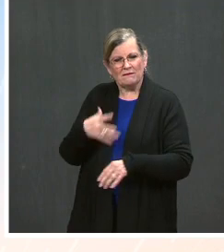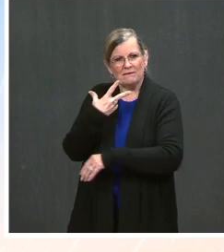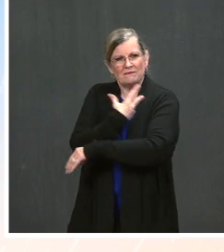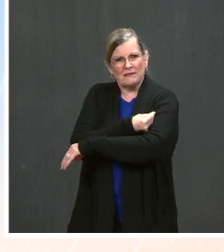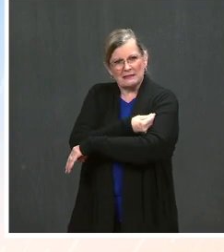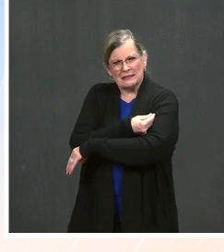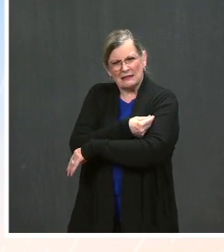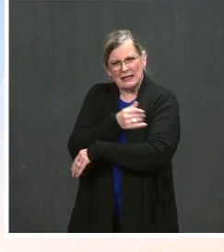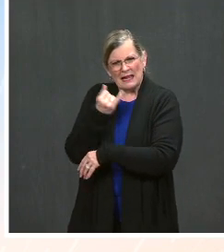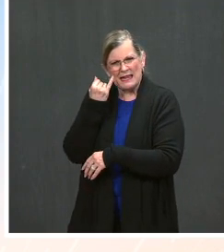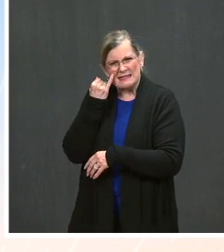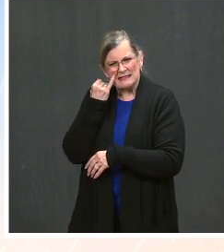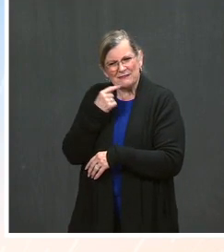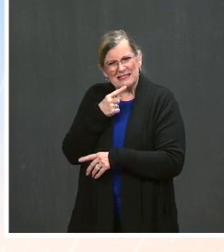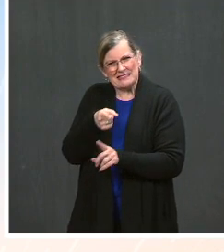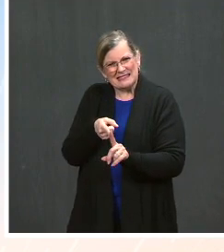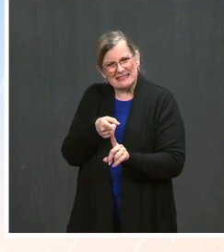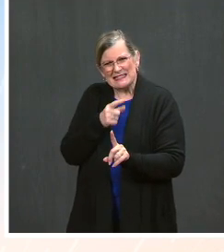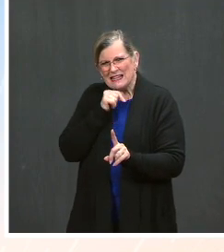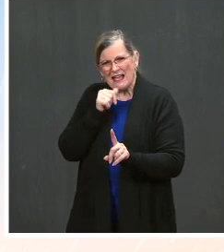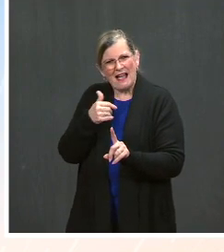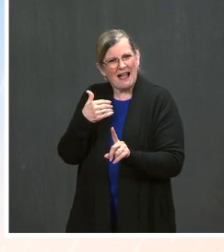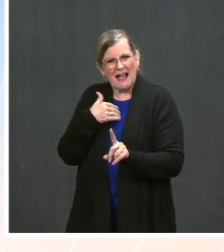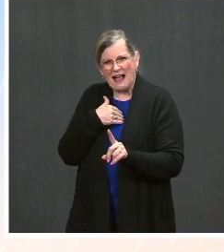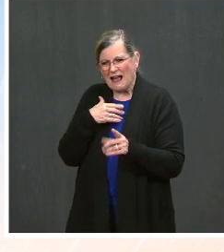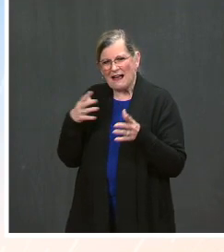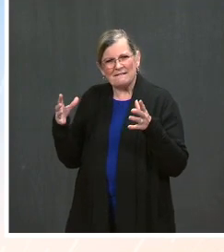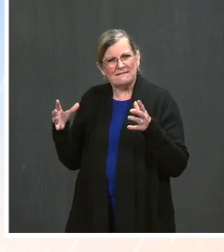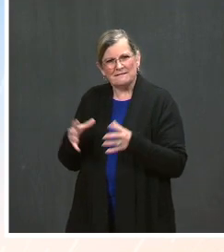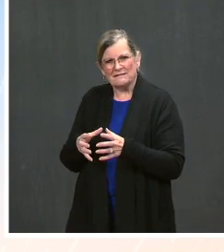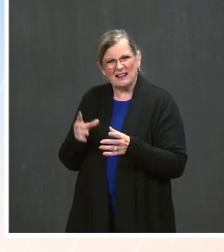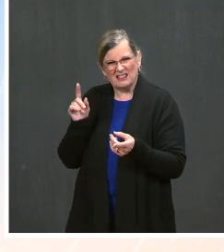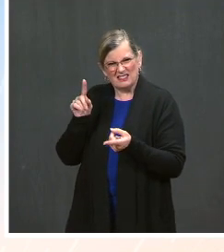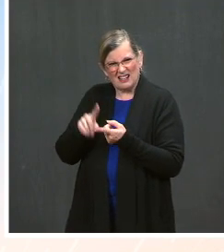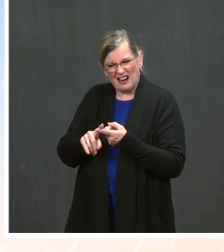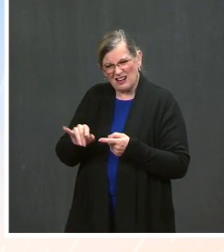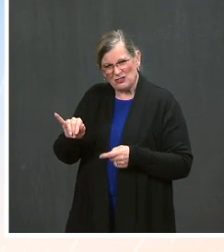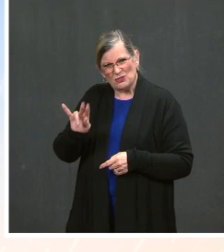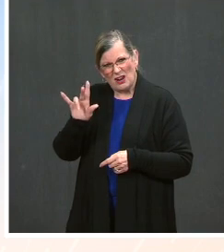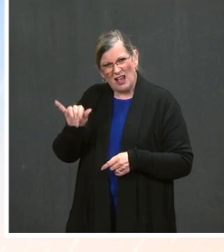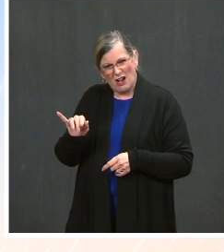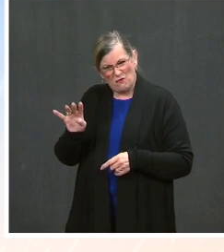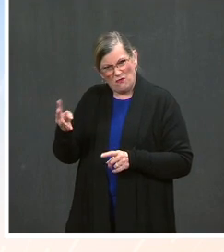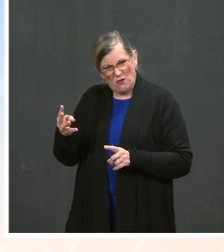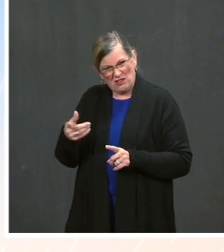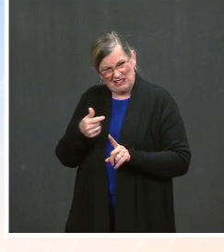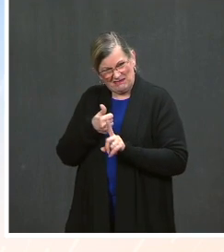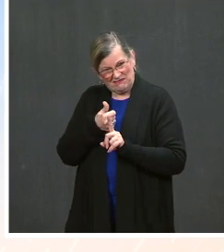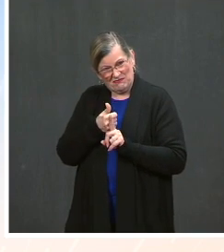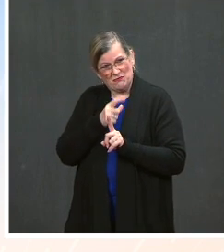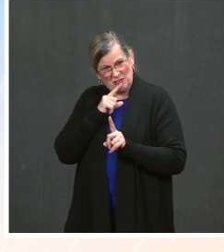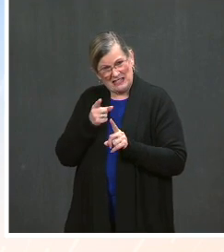not to have small gatherings until the Fourth of July, but he's saying he'll be with family for Easter? So can you clarify how big "family"?